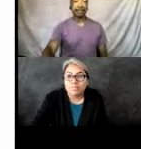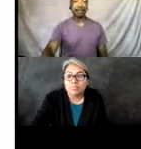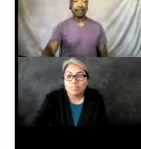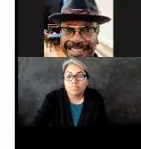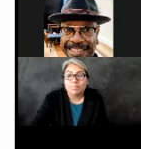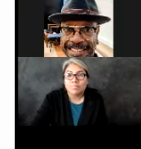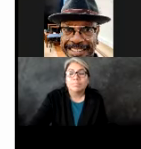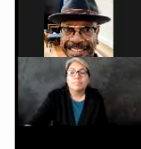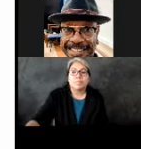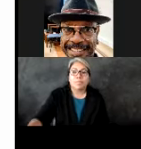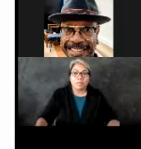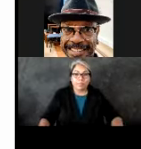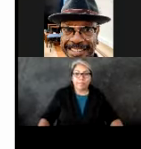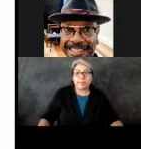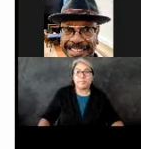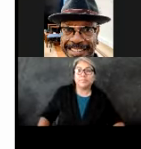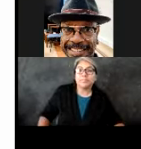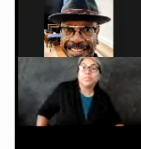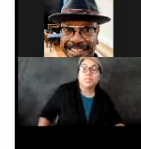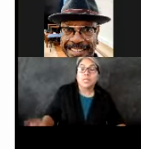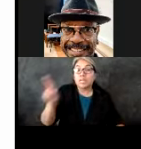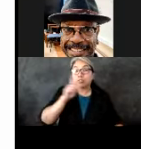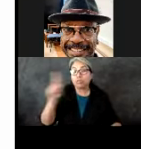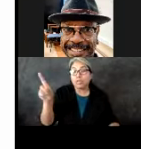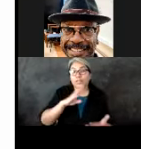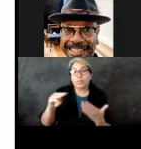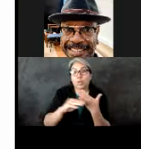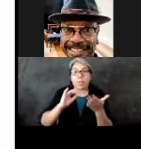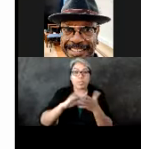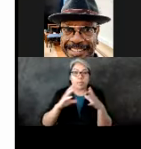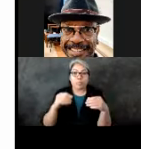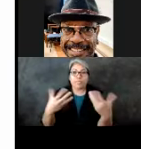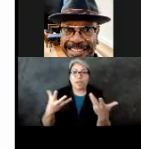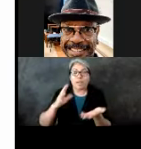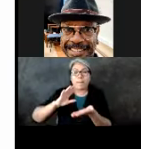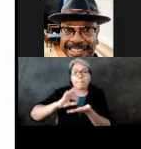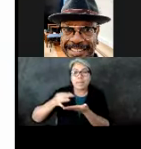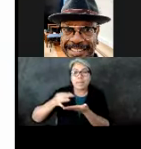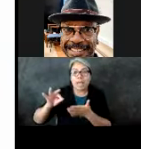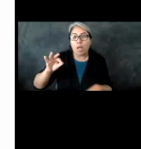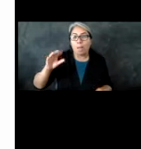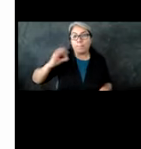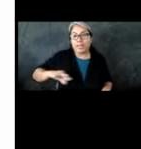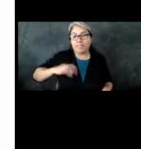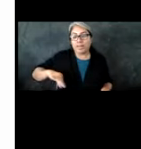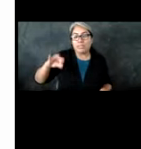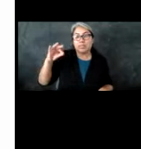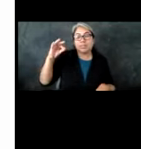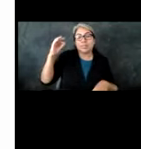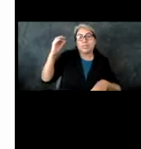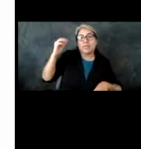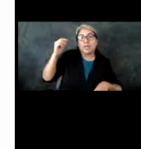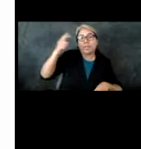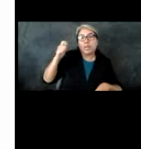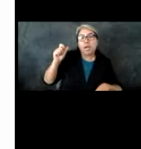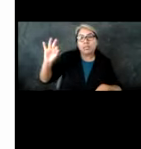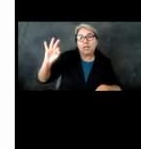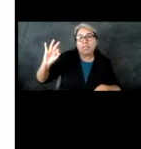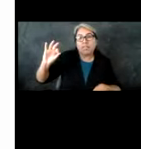from this new law.